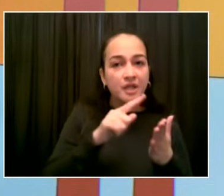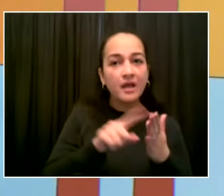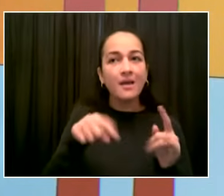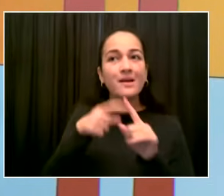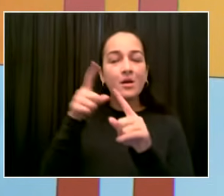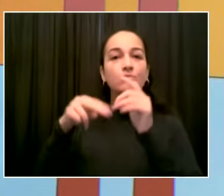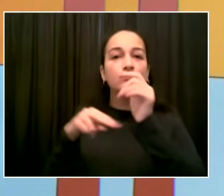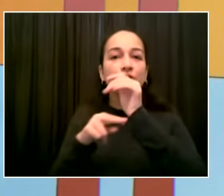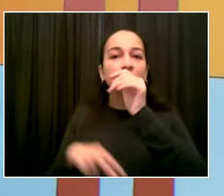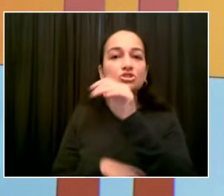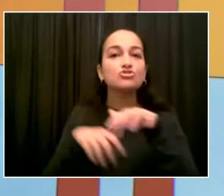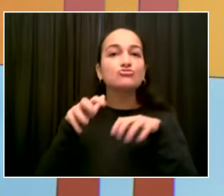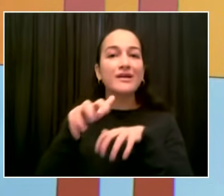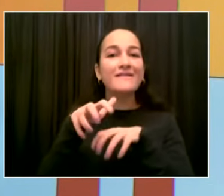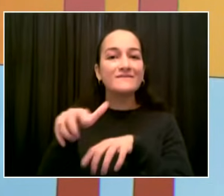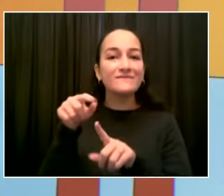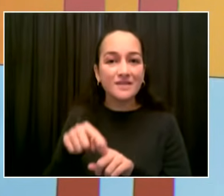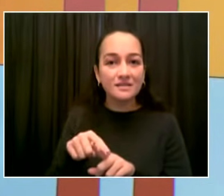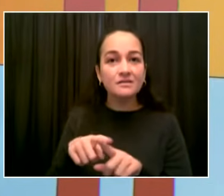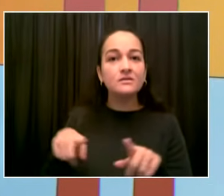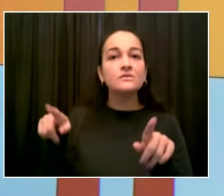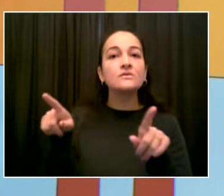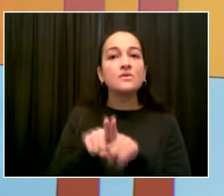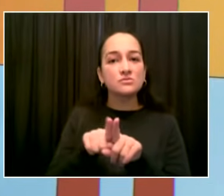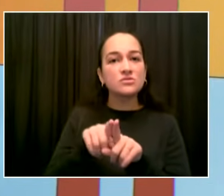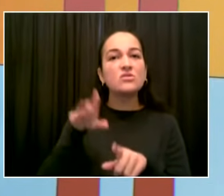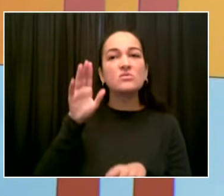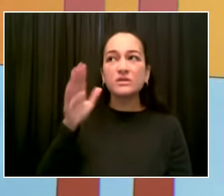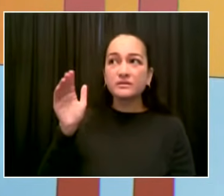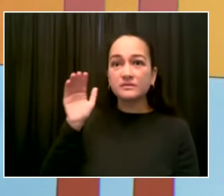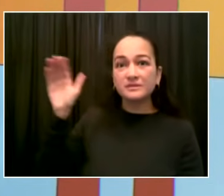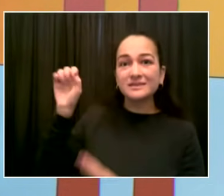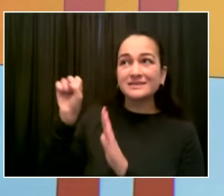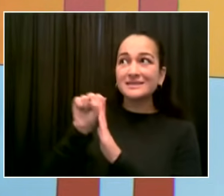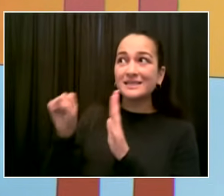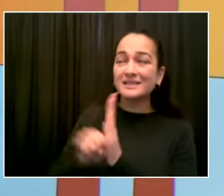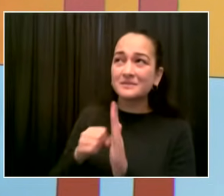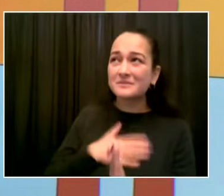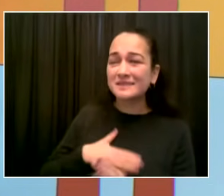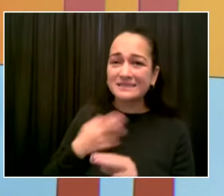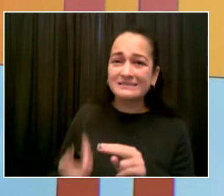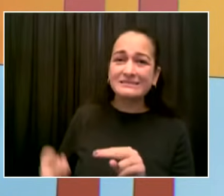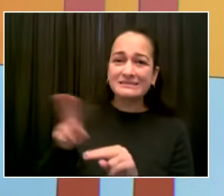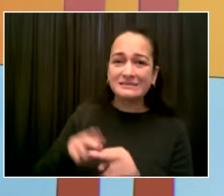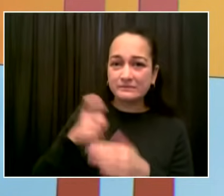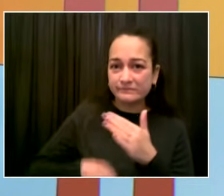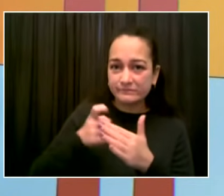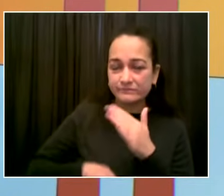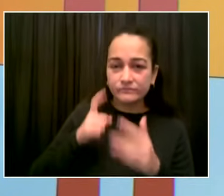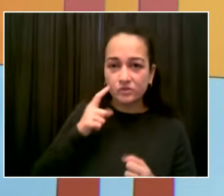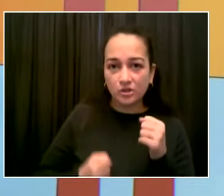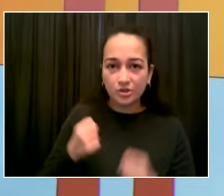RAISED, THAT'S WORTH ANOTHER LOOK. WE'RE TRYING TO GET TO THE